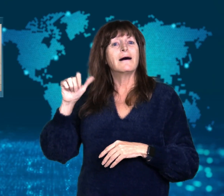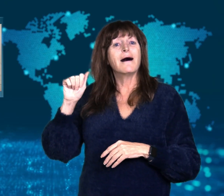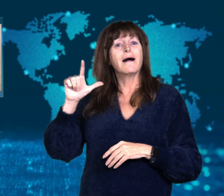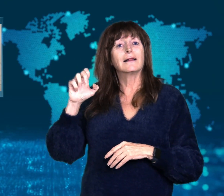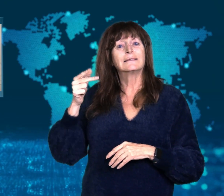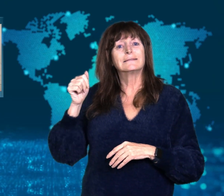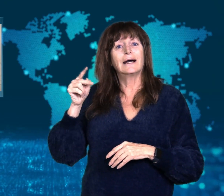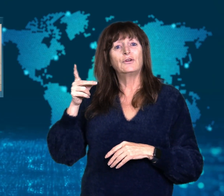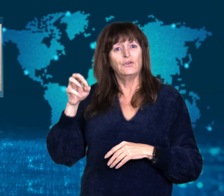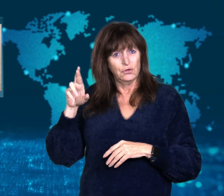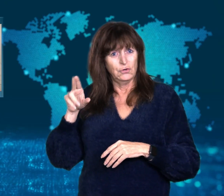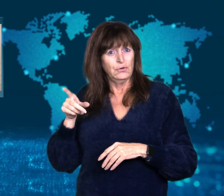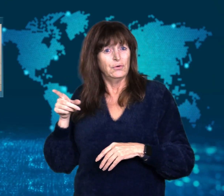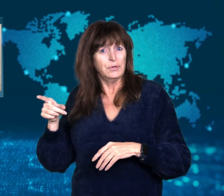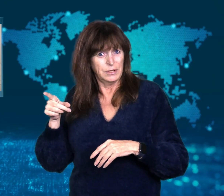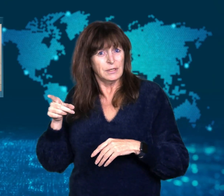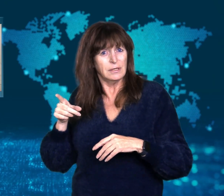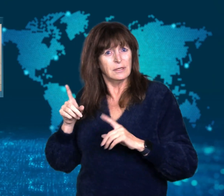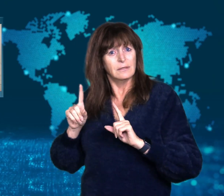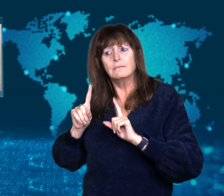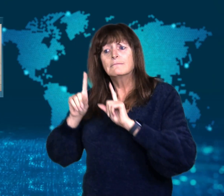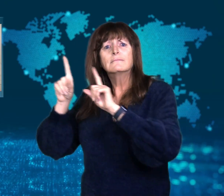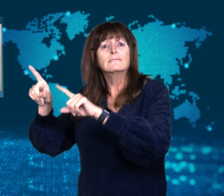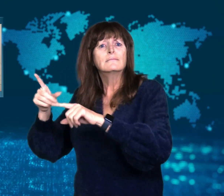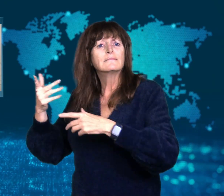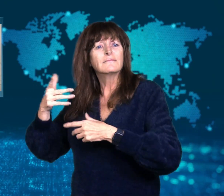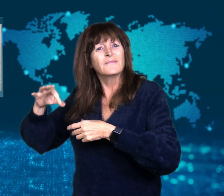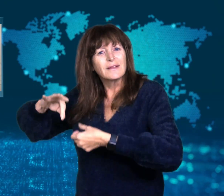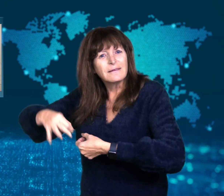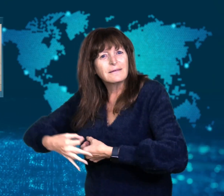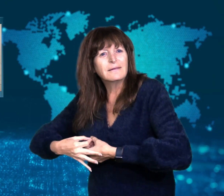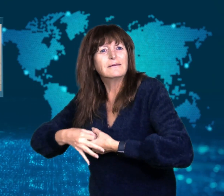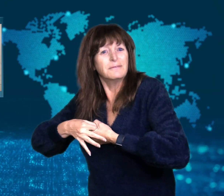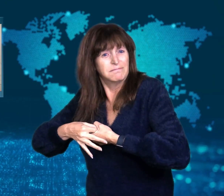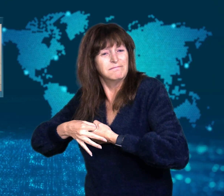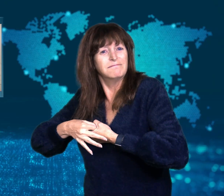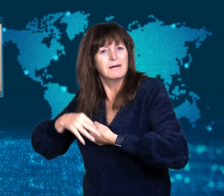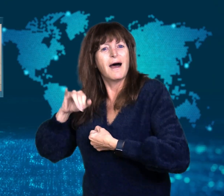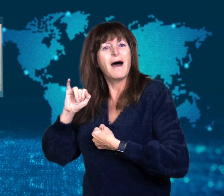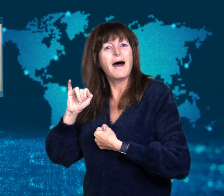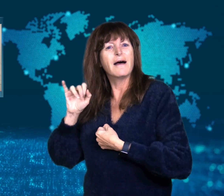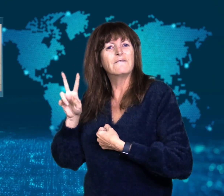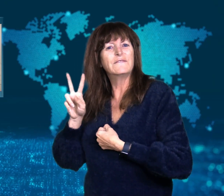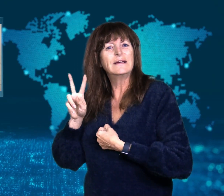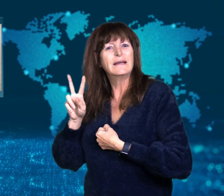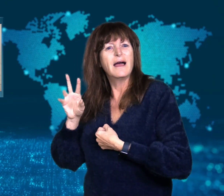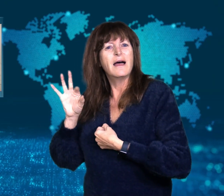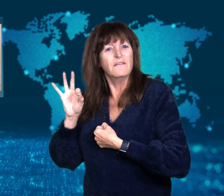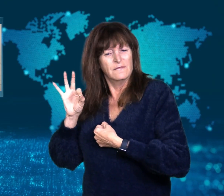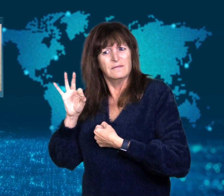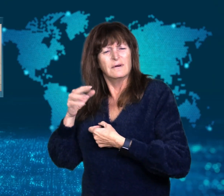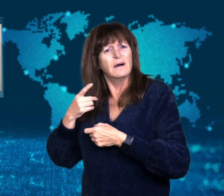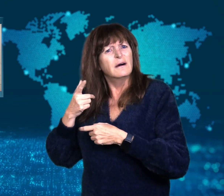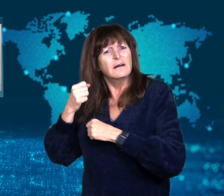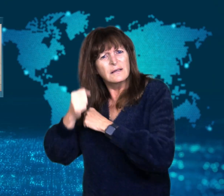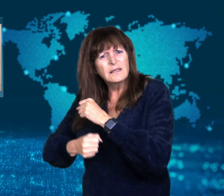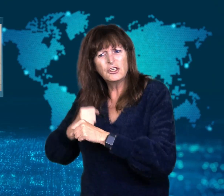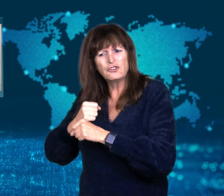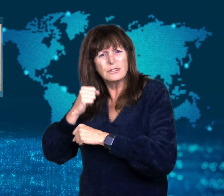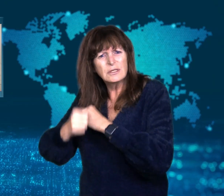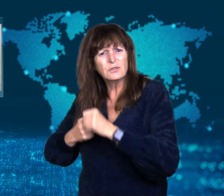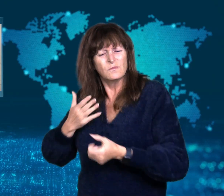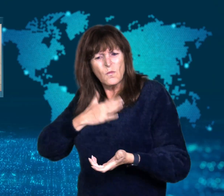complete an IVF procedure after years of trying to have a second child.